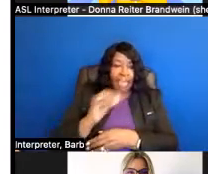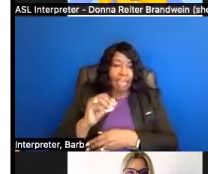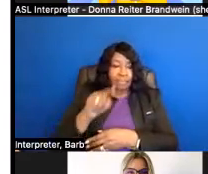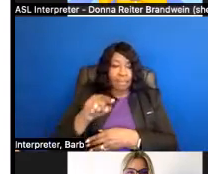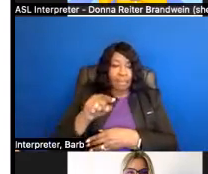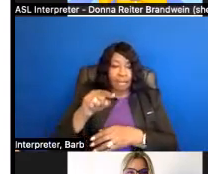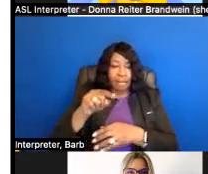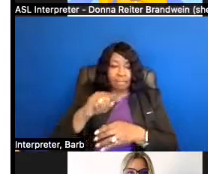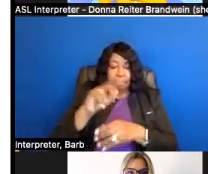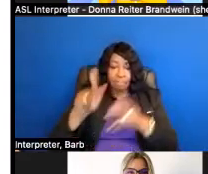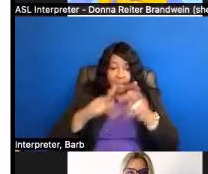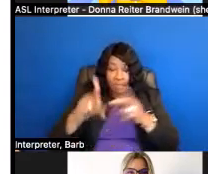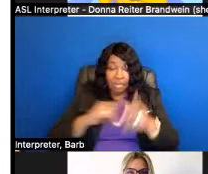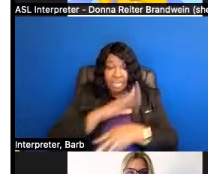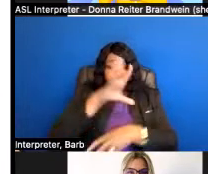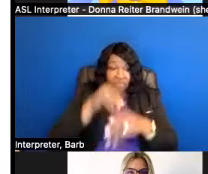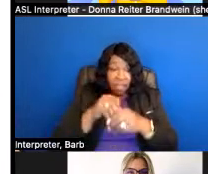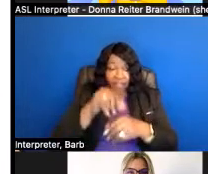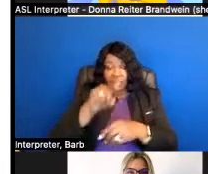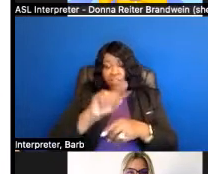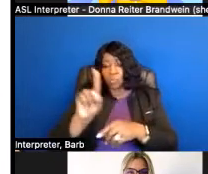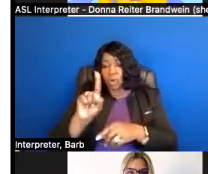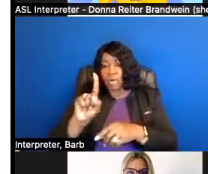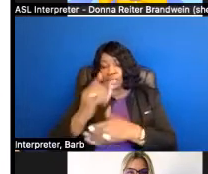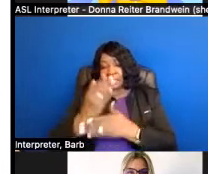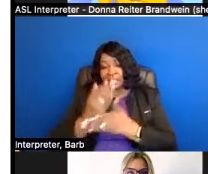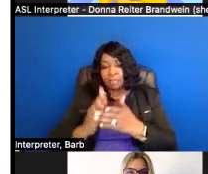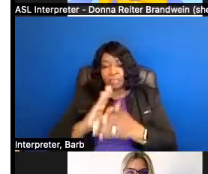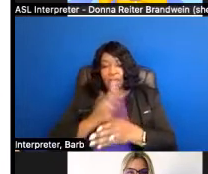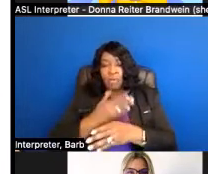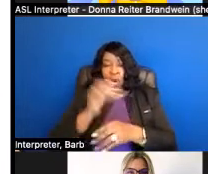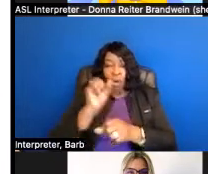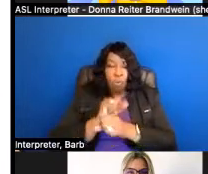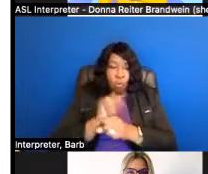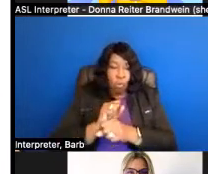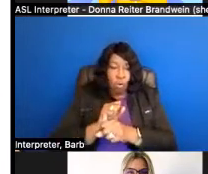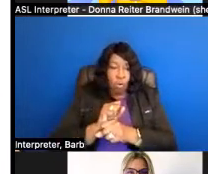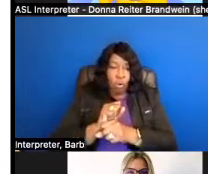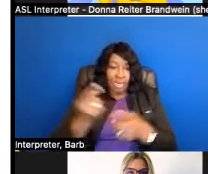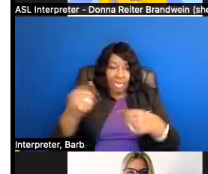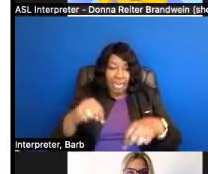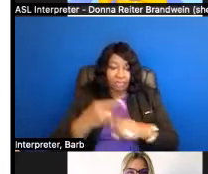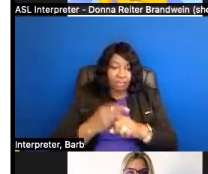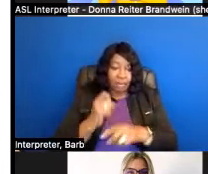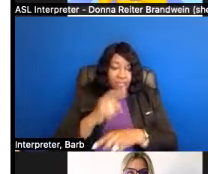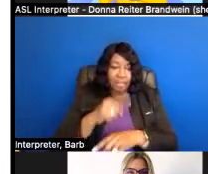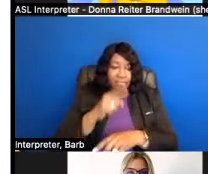this is where I think some of our work, art is similar. They had to identify as disabled,